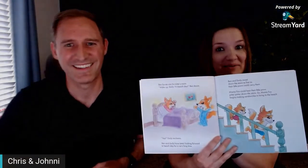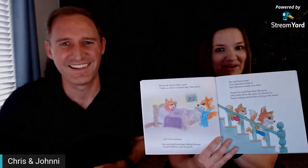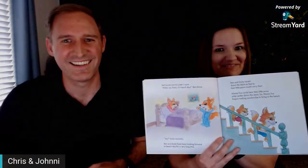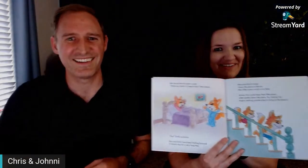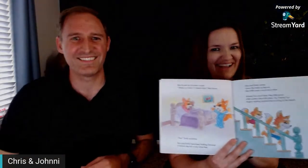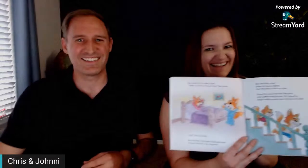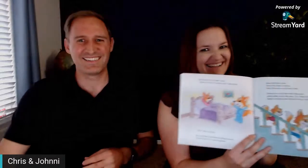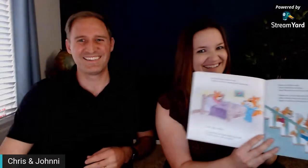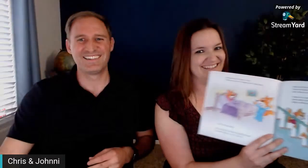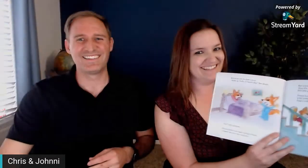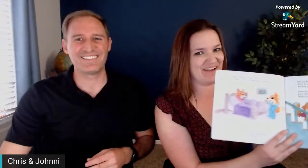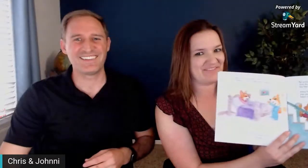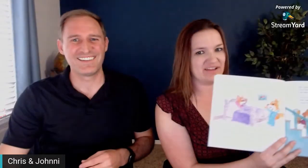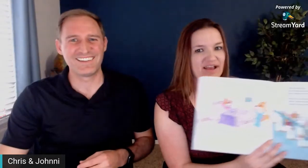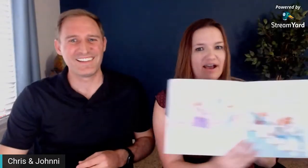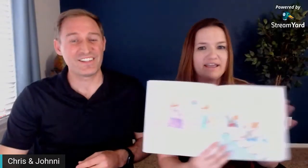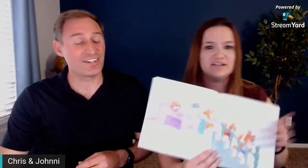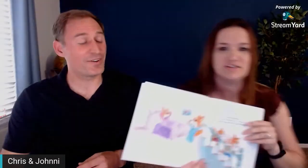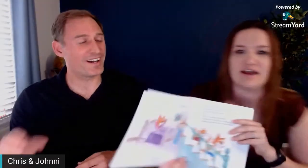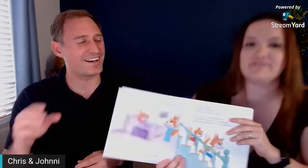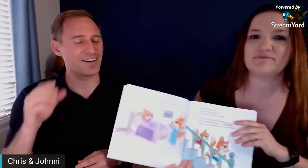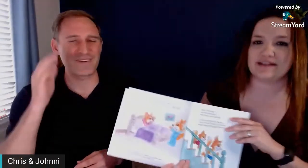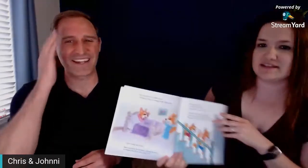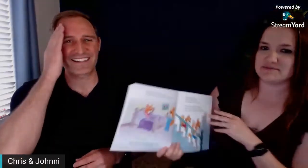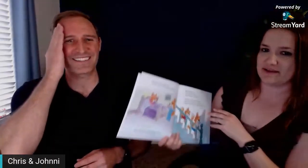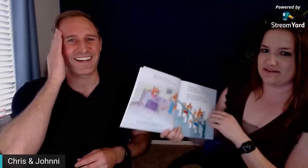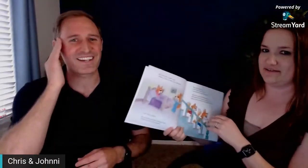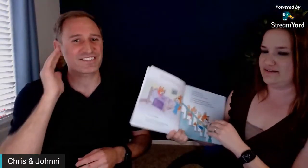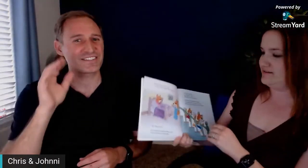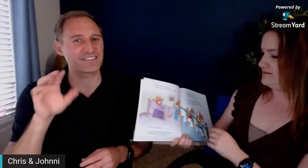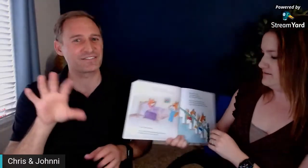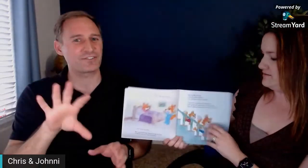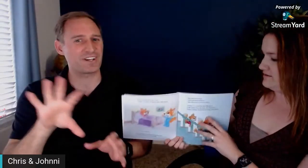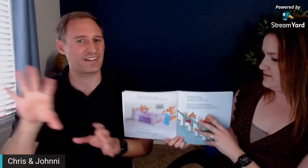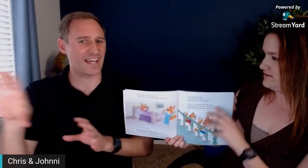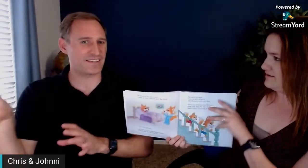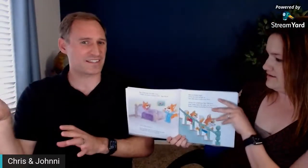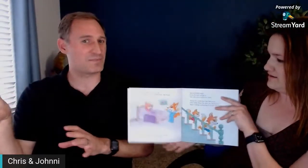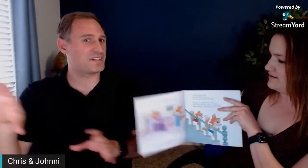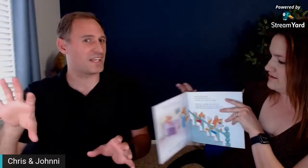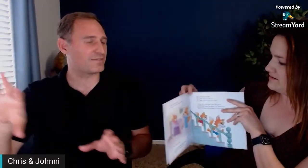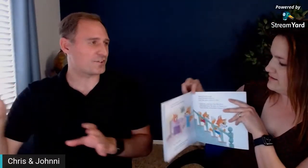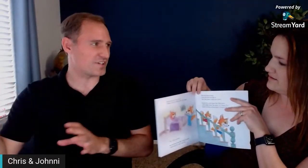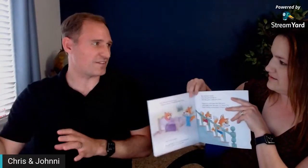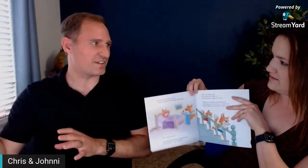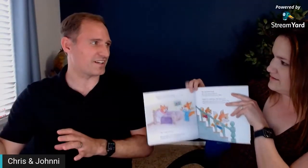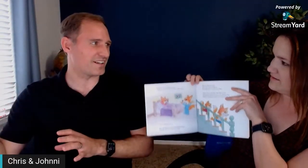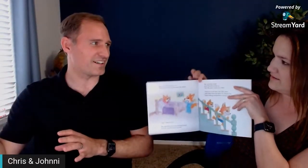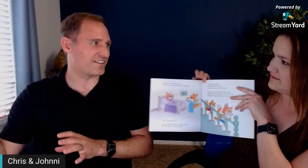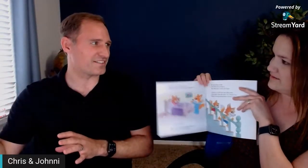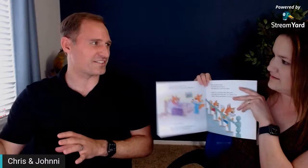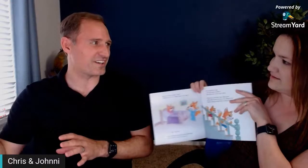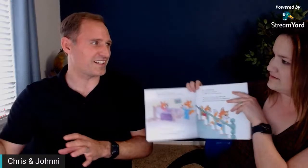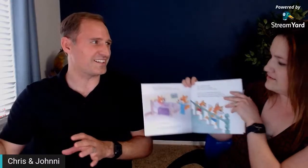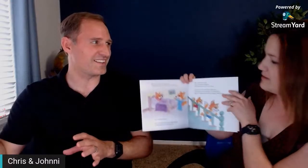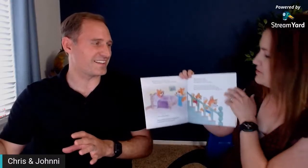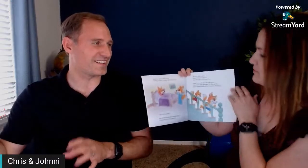here we go okay you know i should have created had like the pdf version up on another screen and